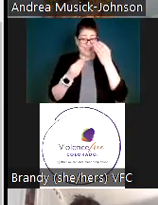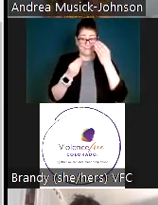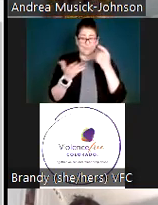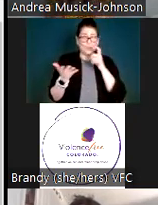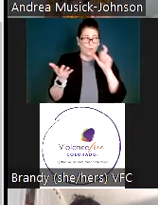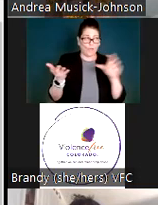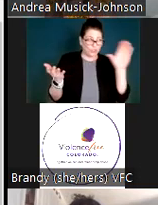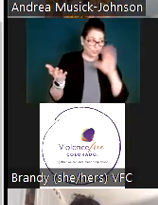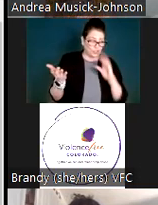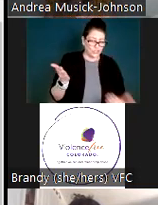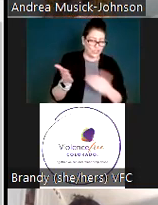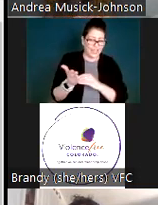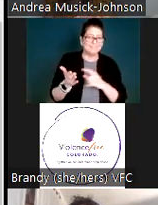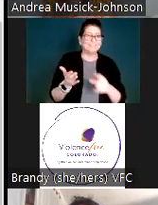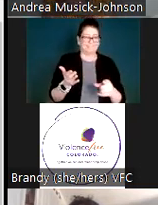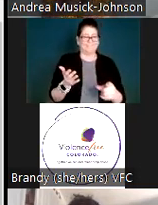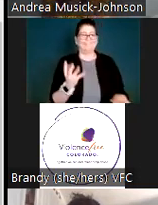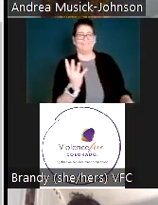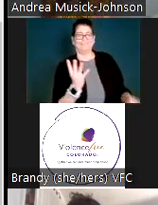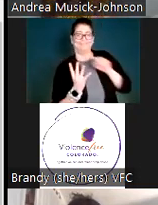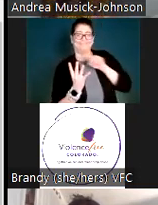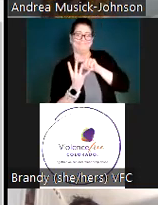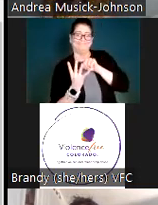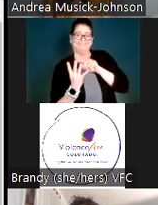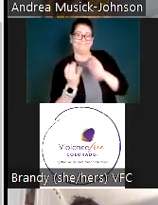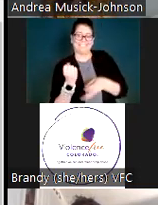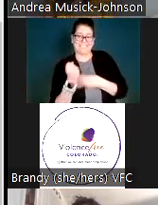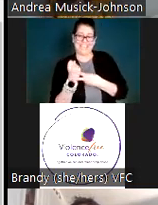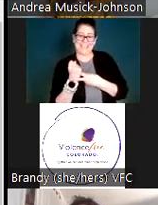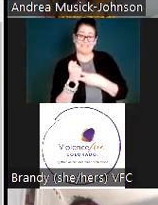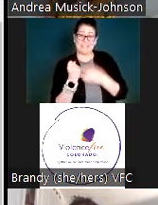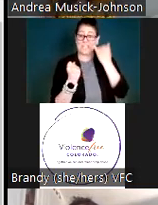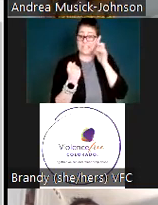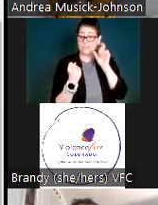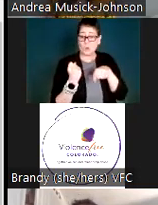You can save them here. And if you no longer need them, you can delete them. The account settings,